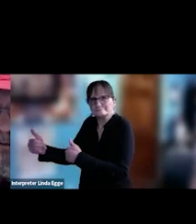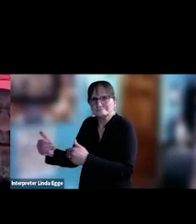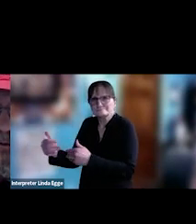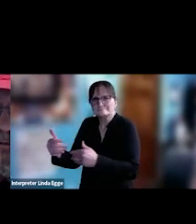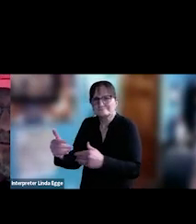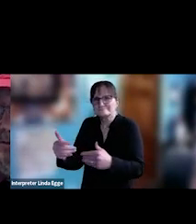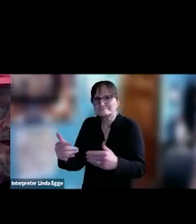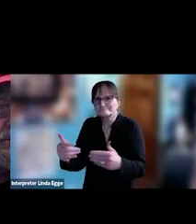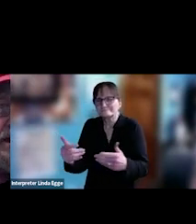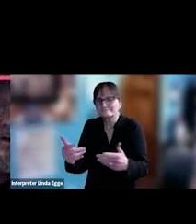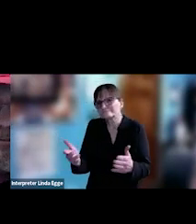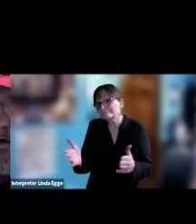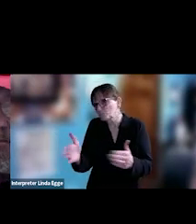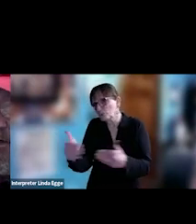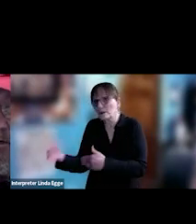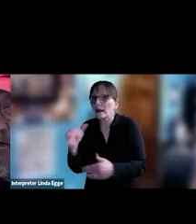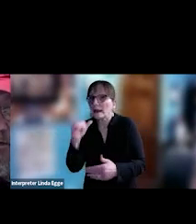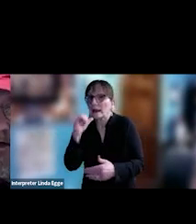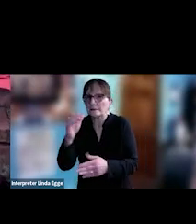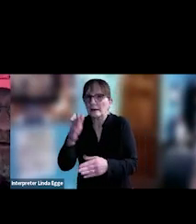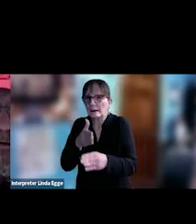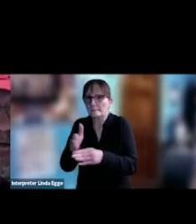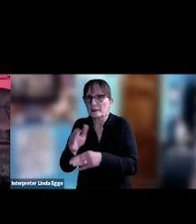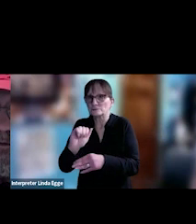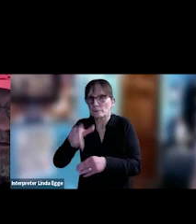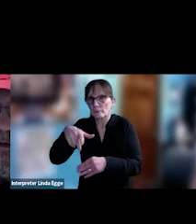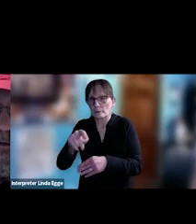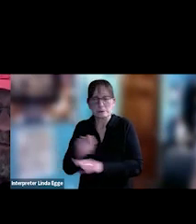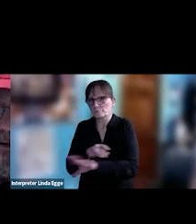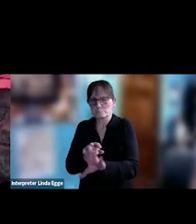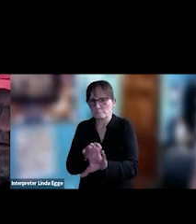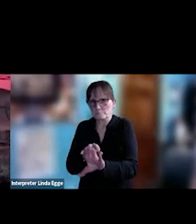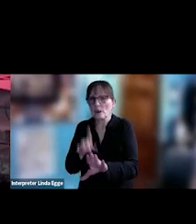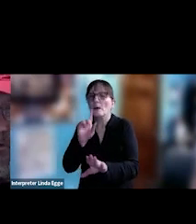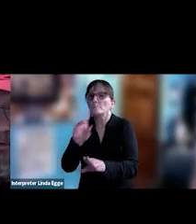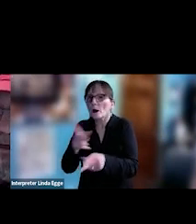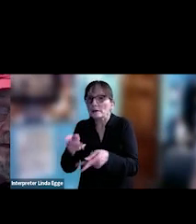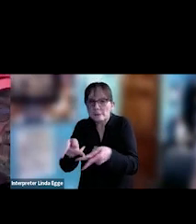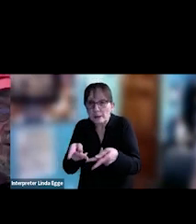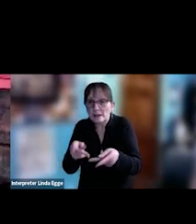It's not a major apartment, nothing like that, you know, but it's a place where you can feel safe,